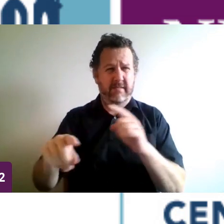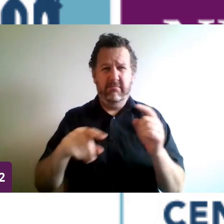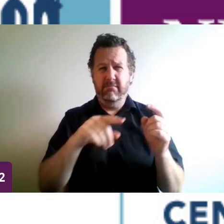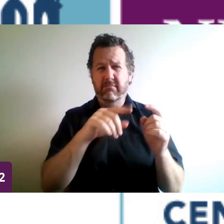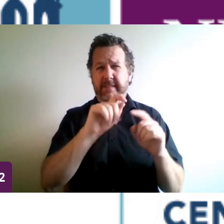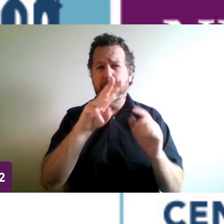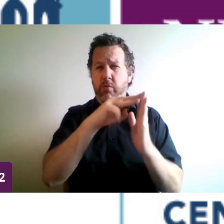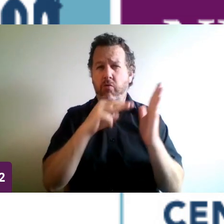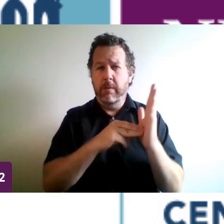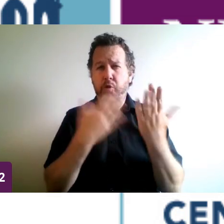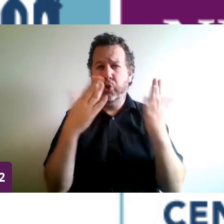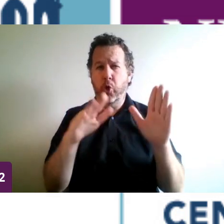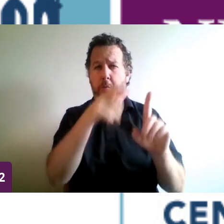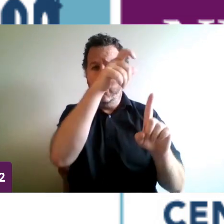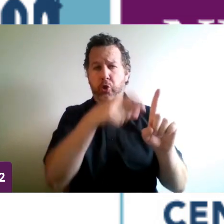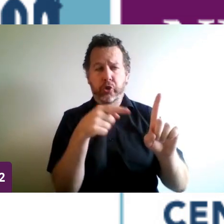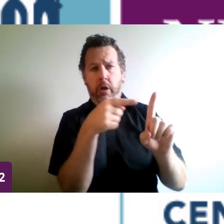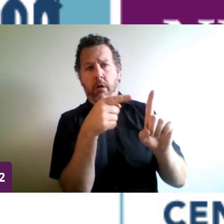neuro diversity looks like.